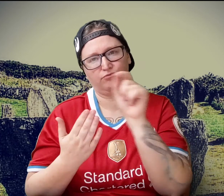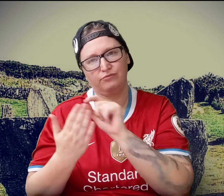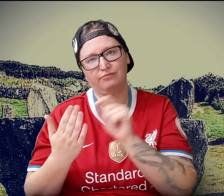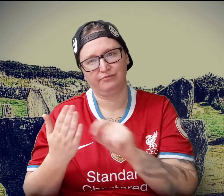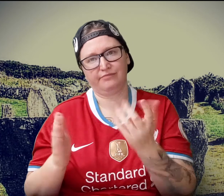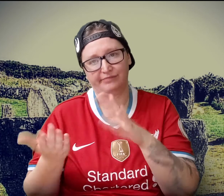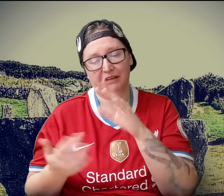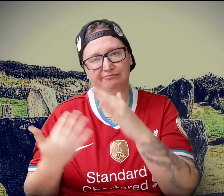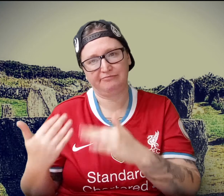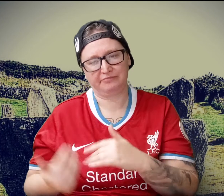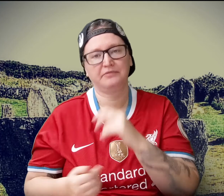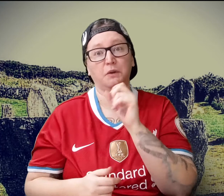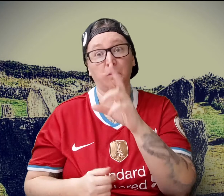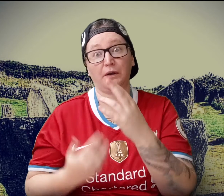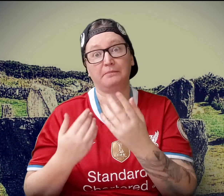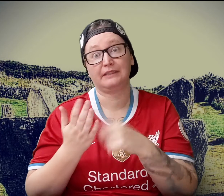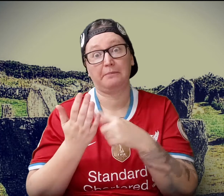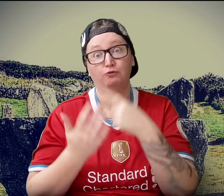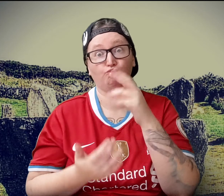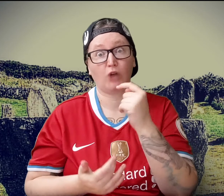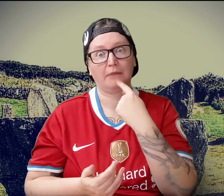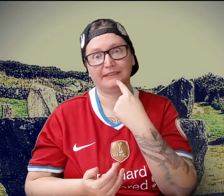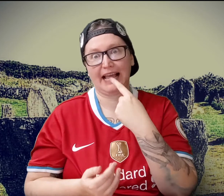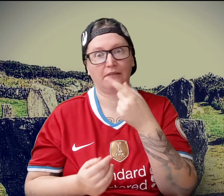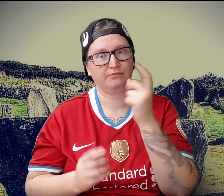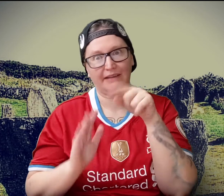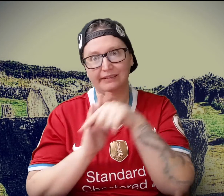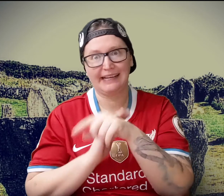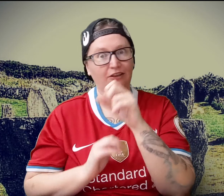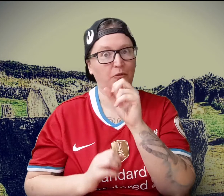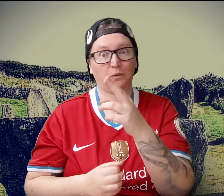you know normal age you check them off the list as they would pass sometimes the prompt will say you